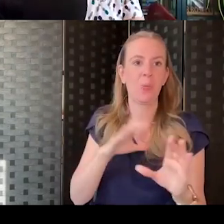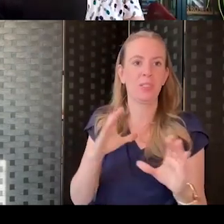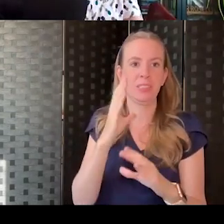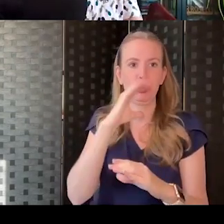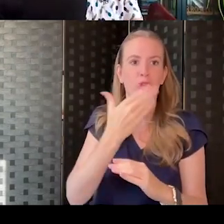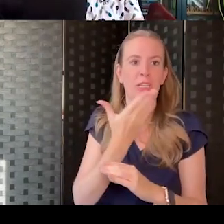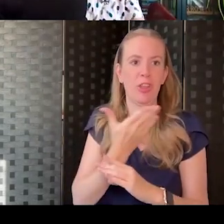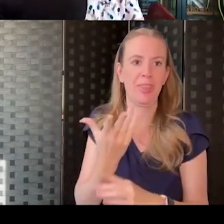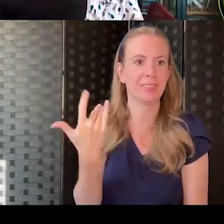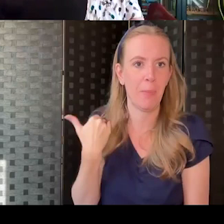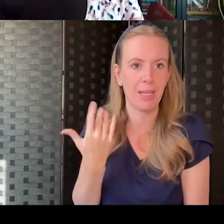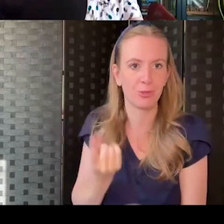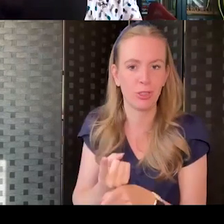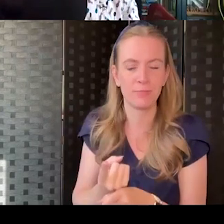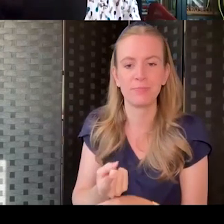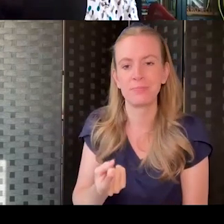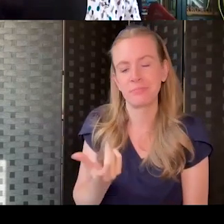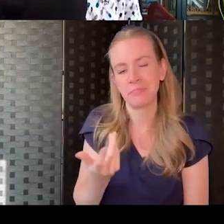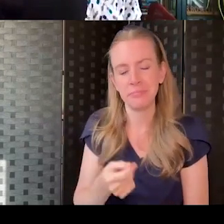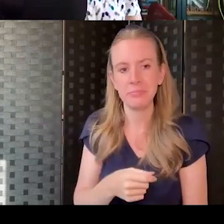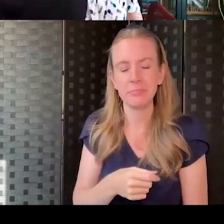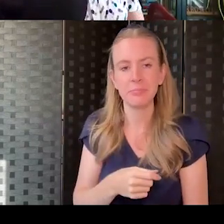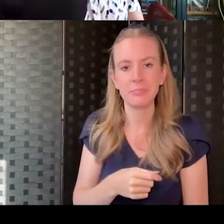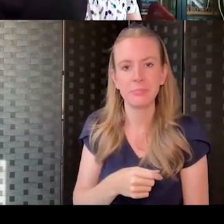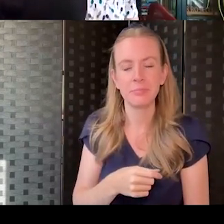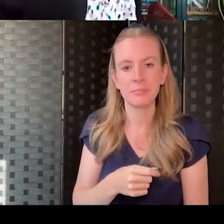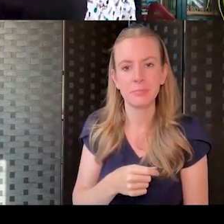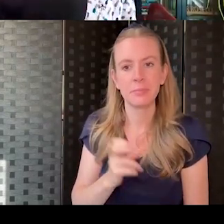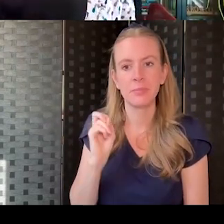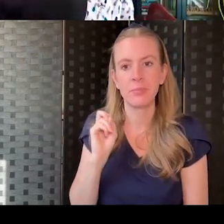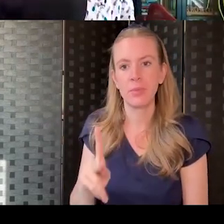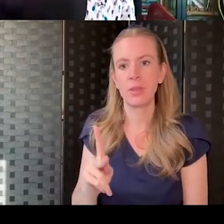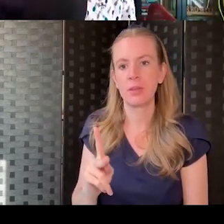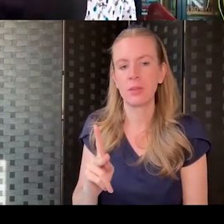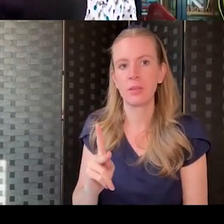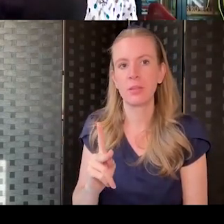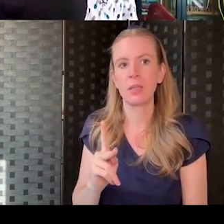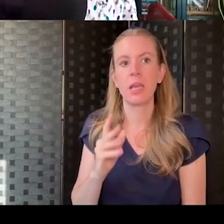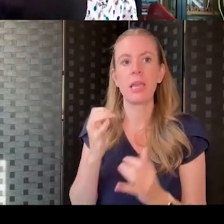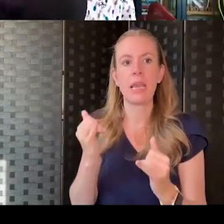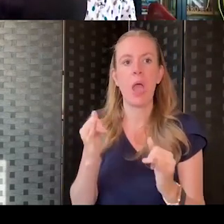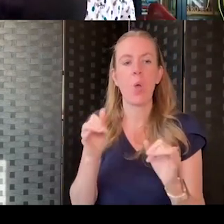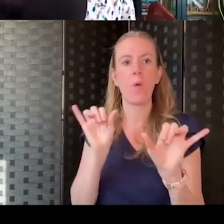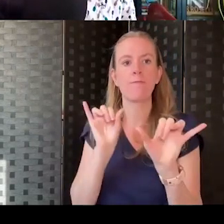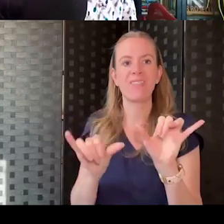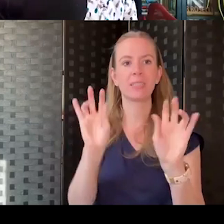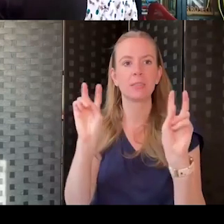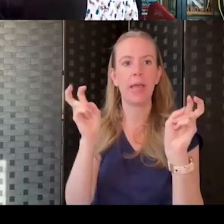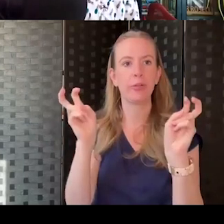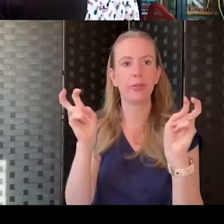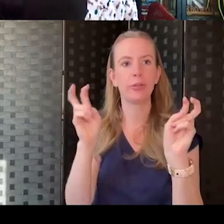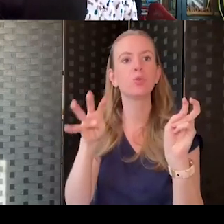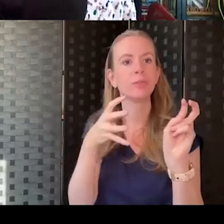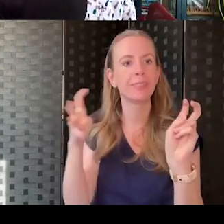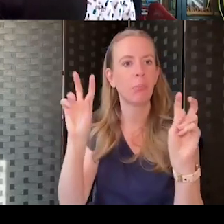times. So yeah. Moving on now to fix headers, specifically fixed table headers. Sometimes a